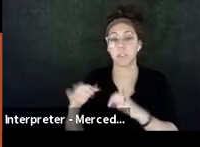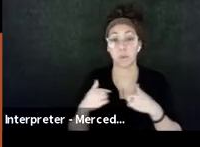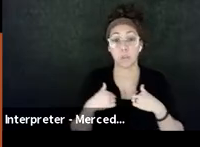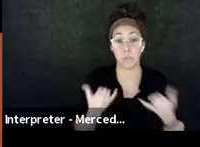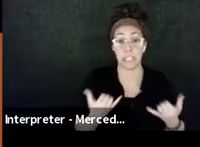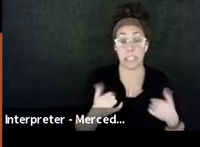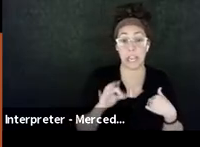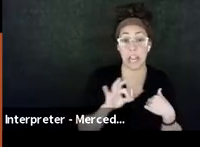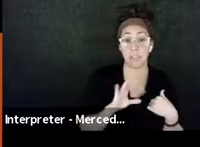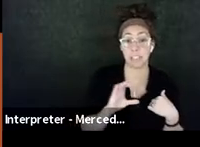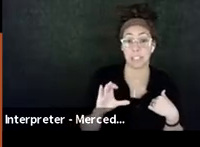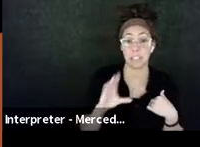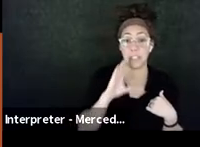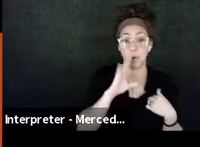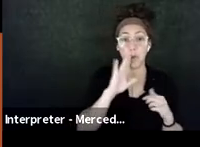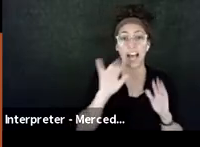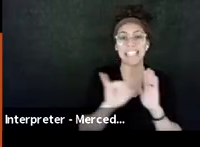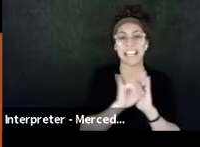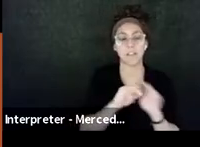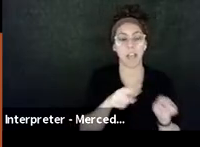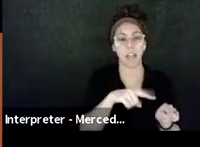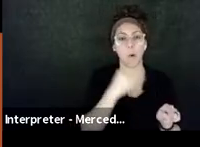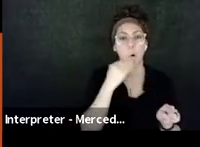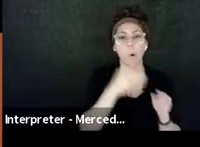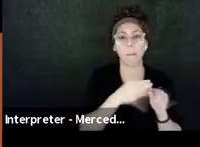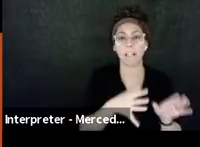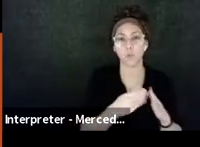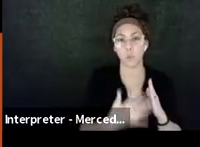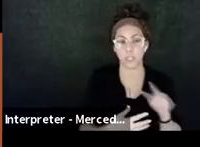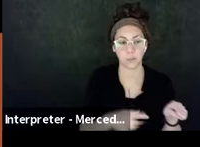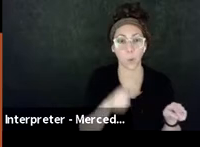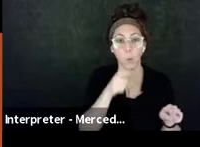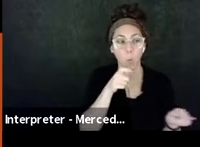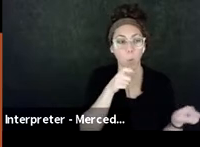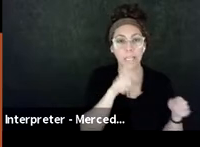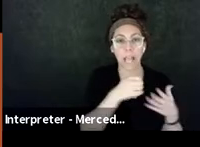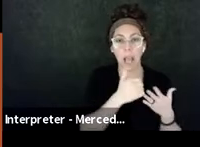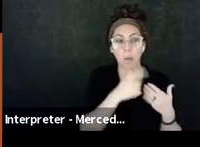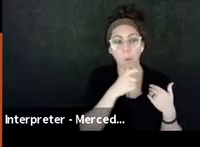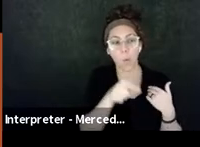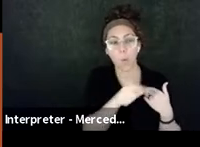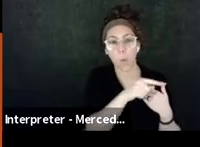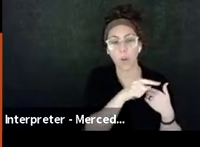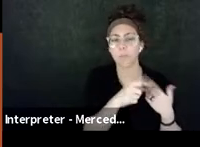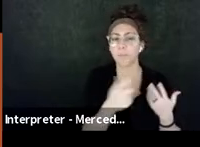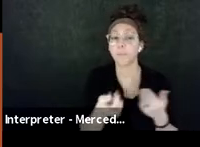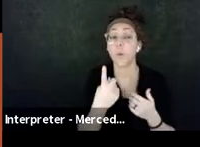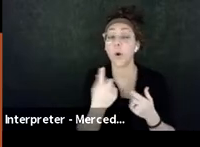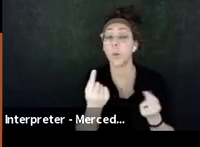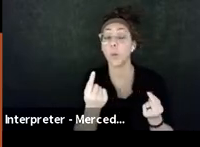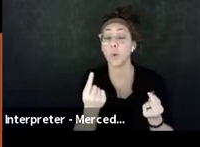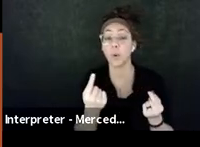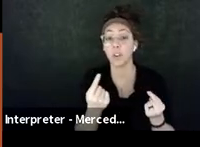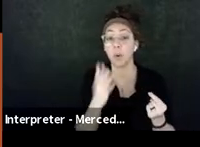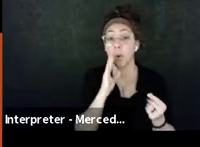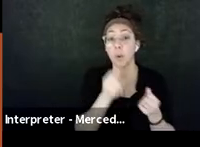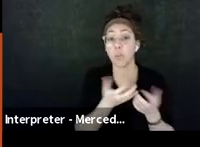Natalie Chavez: Is going to identify our homeless students. So one of the things that we're doing to identify our homeless students is we're actually going to be releasing the homelessness survey.